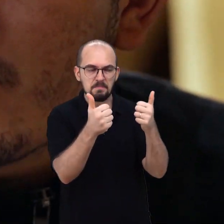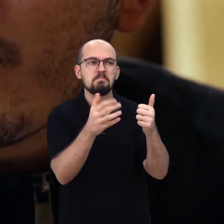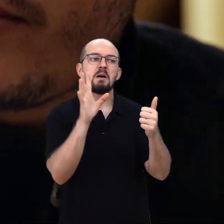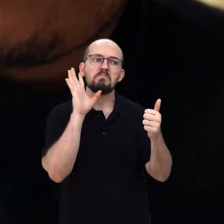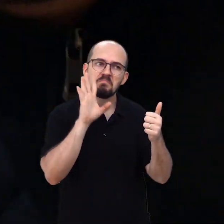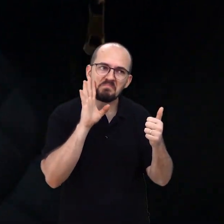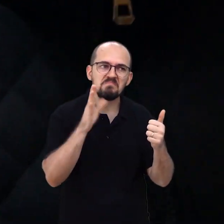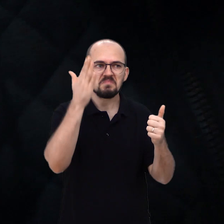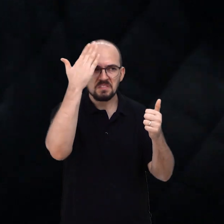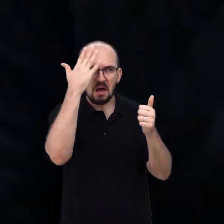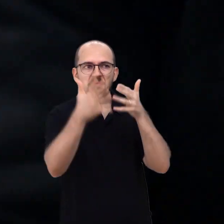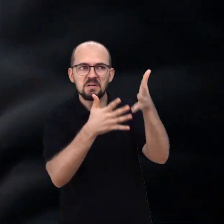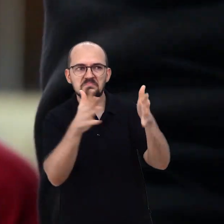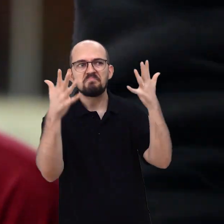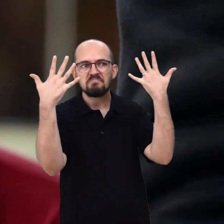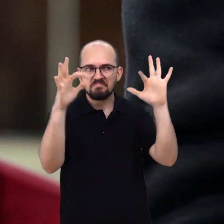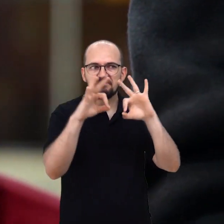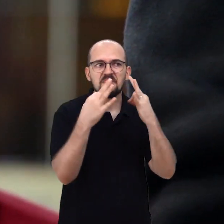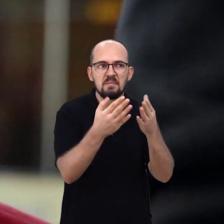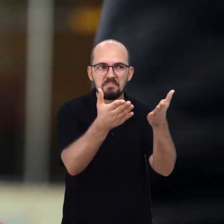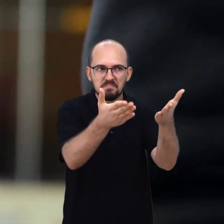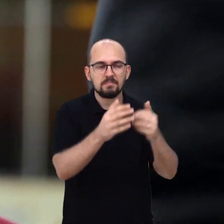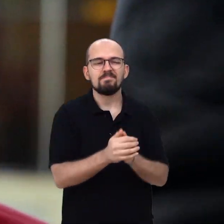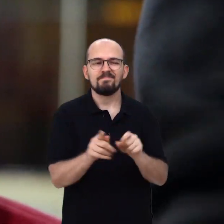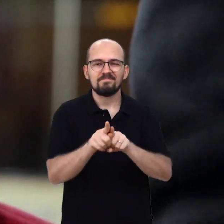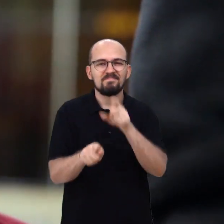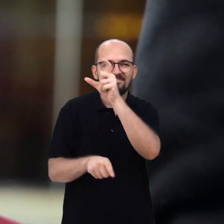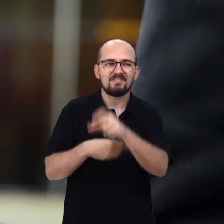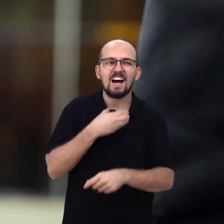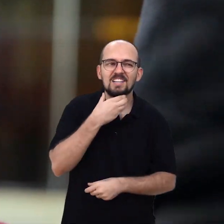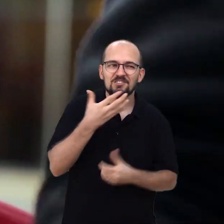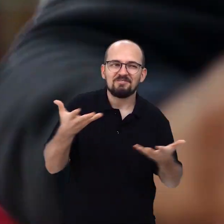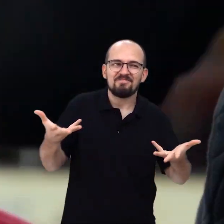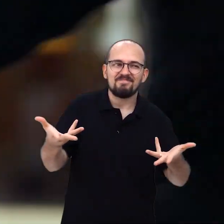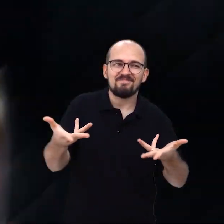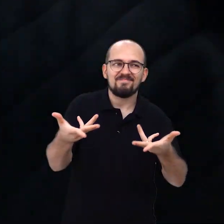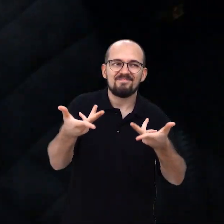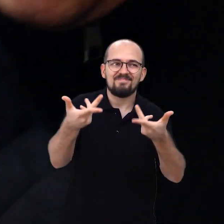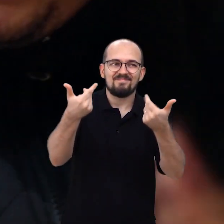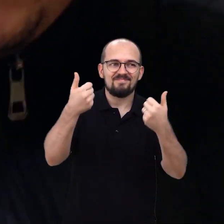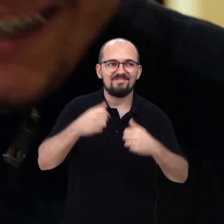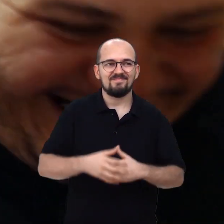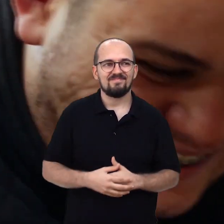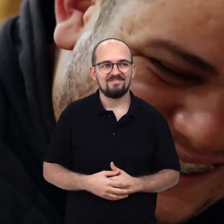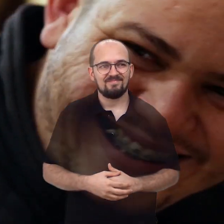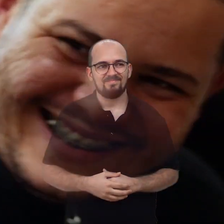It's nice to know that you know sign language. Congratulations on your family. Adilson is phenomenal. [RAFAEL] Thank you!